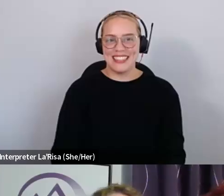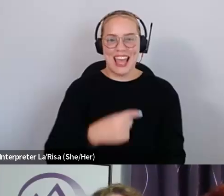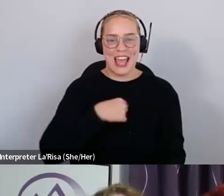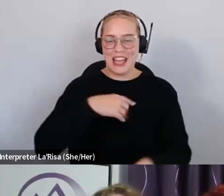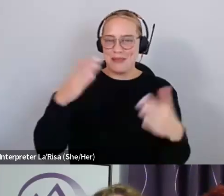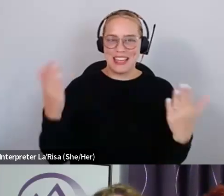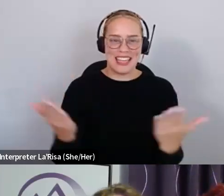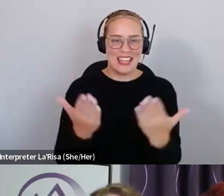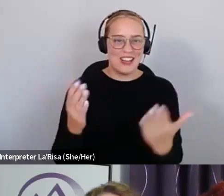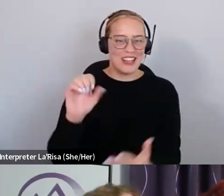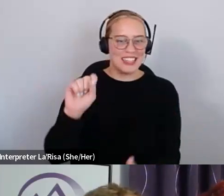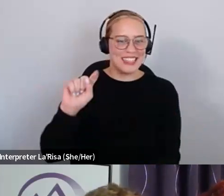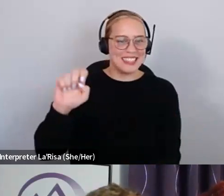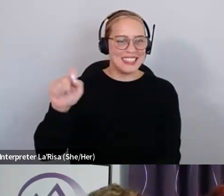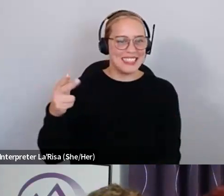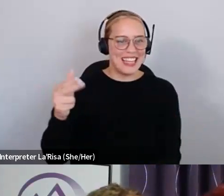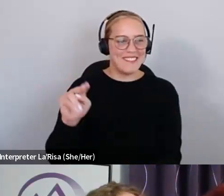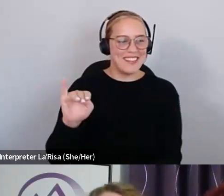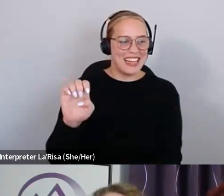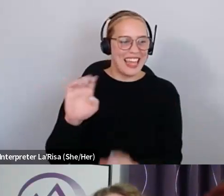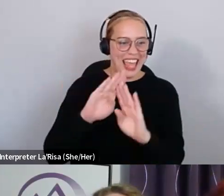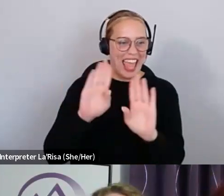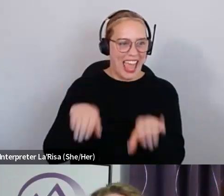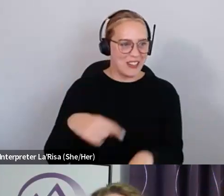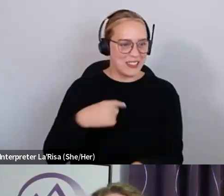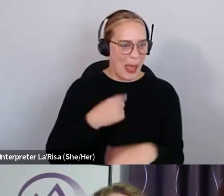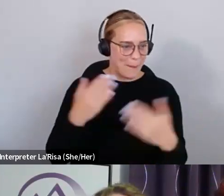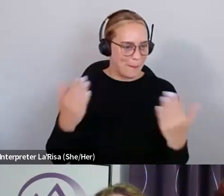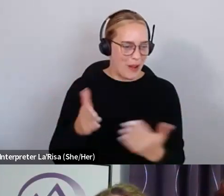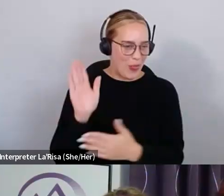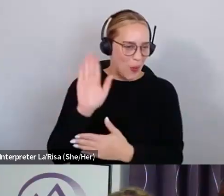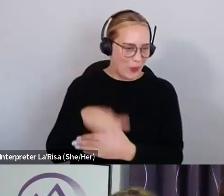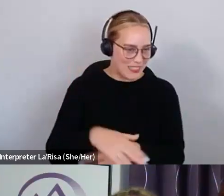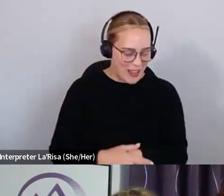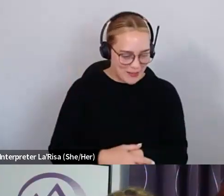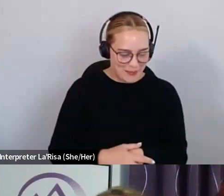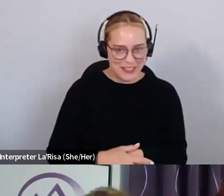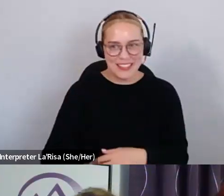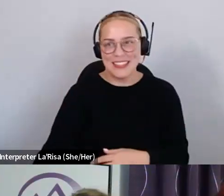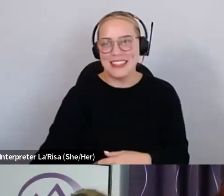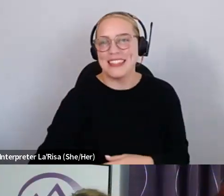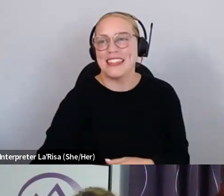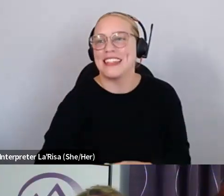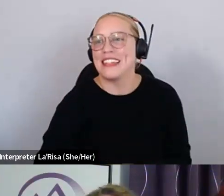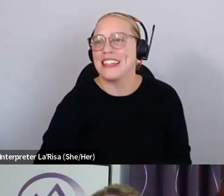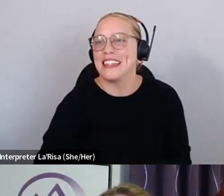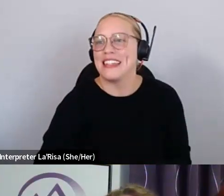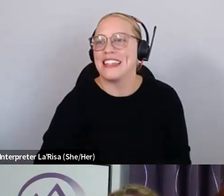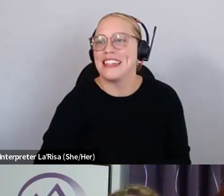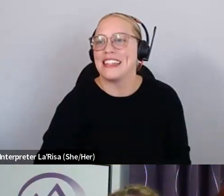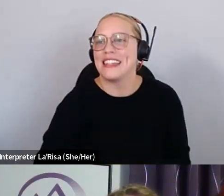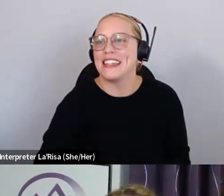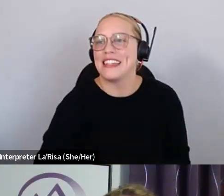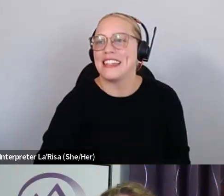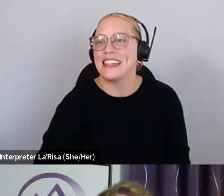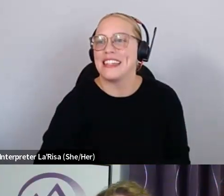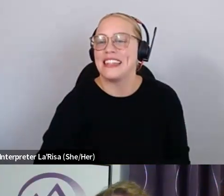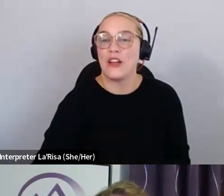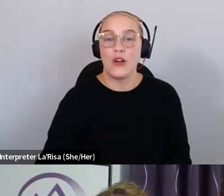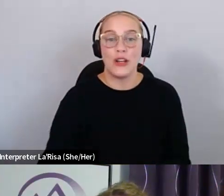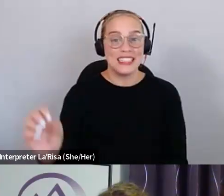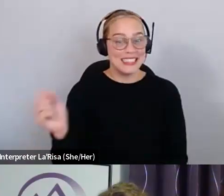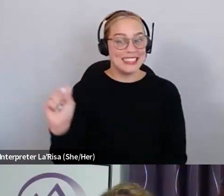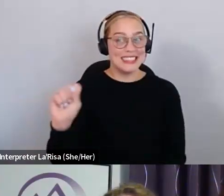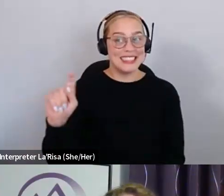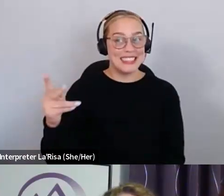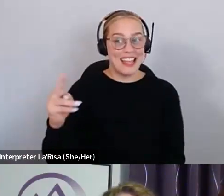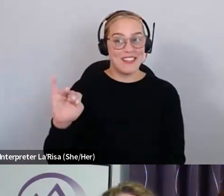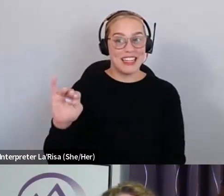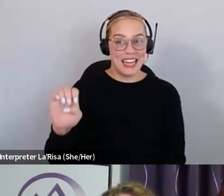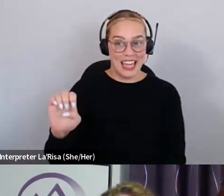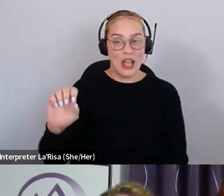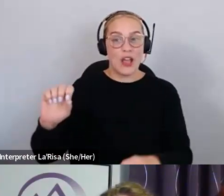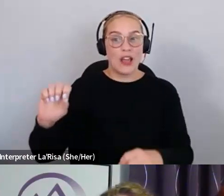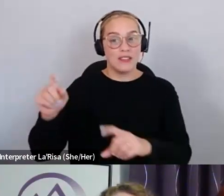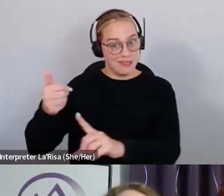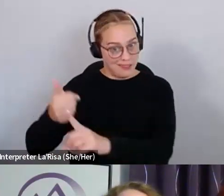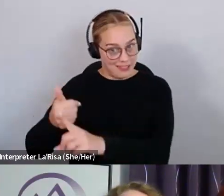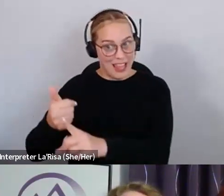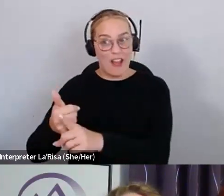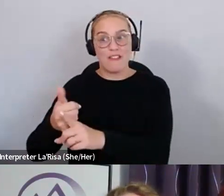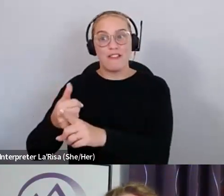back everybody.